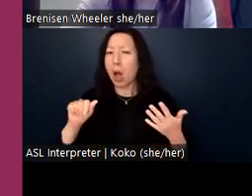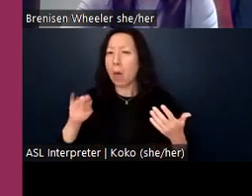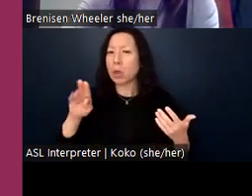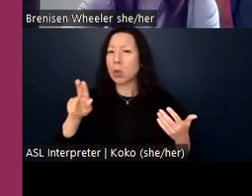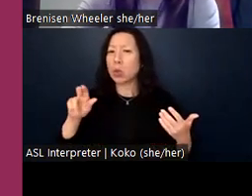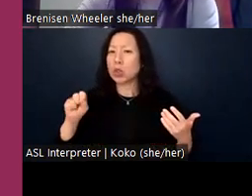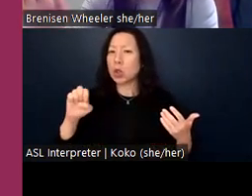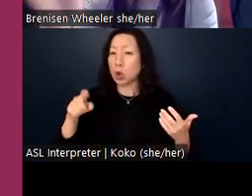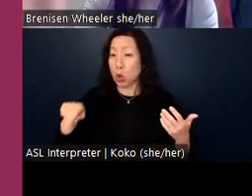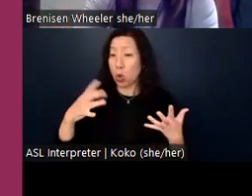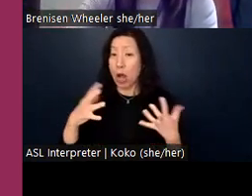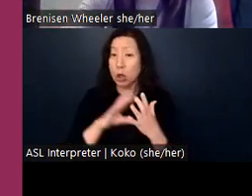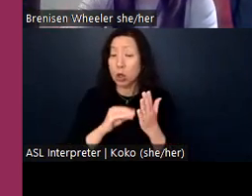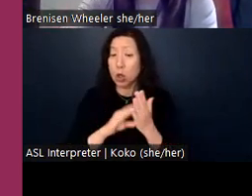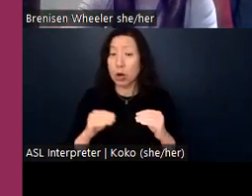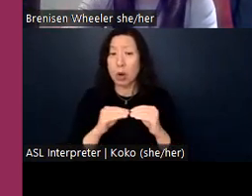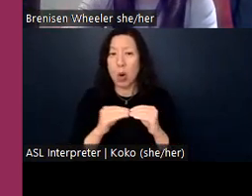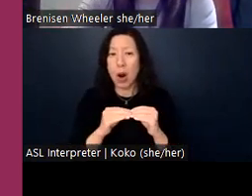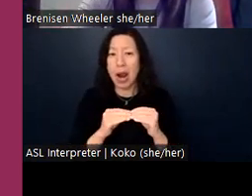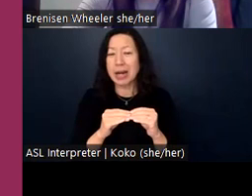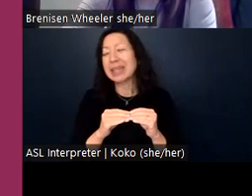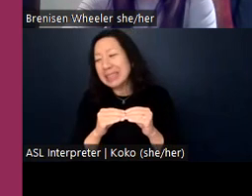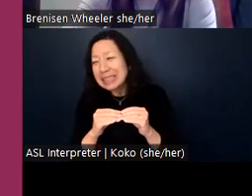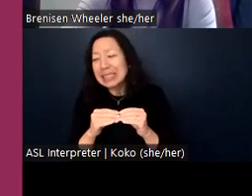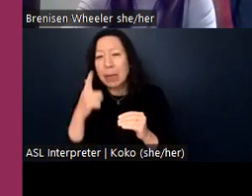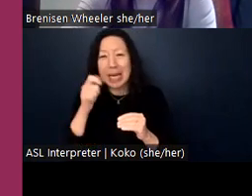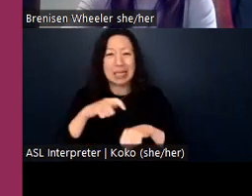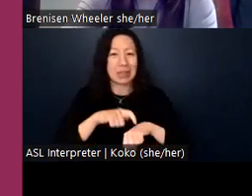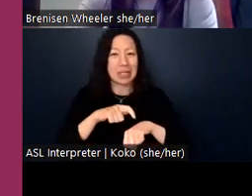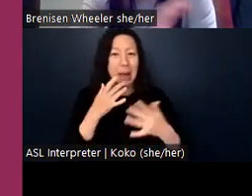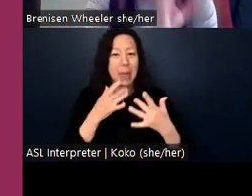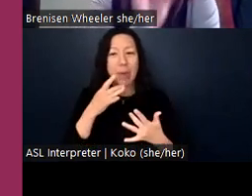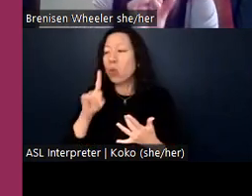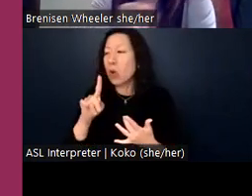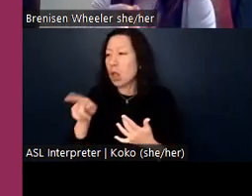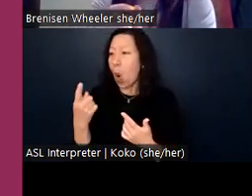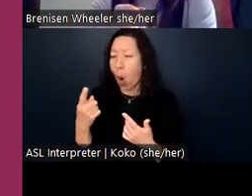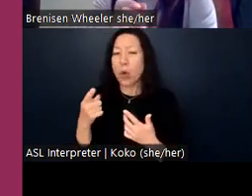only get into the top 2 or 3 forms that people say, but please know that each of the headings